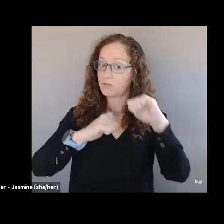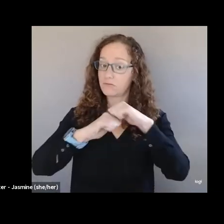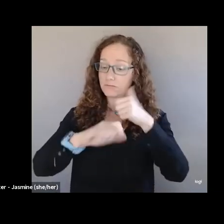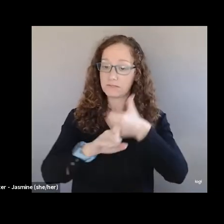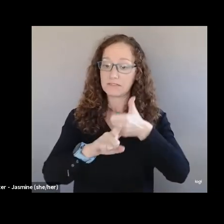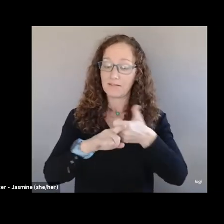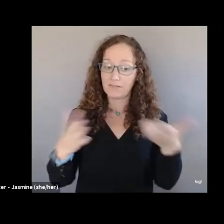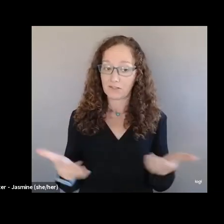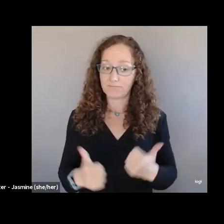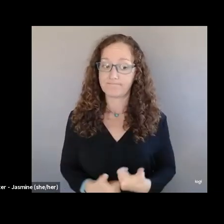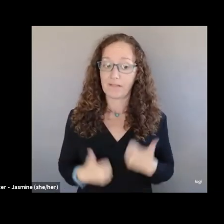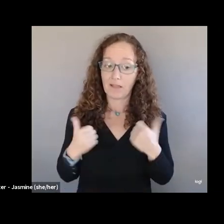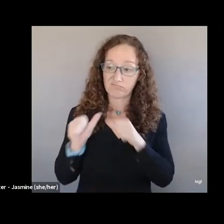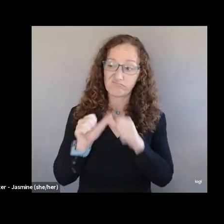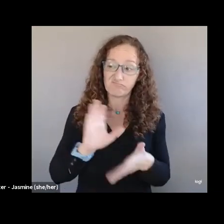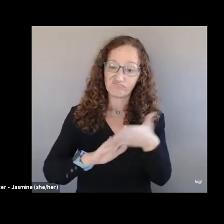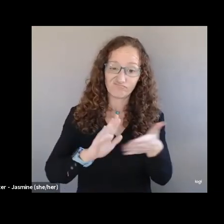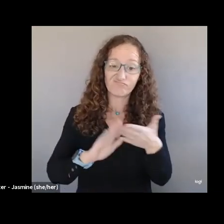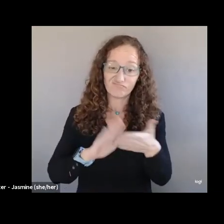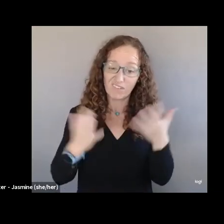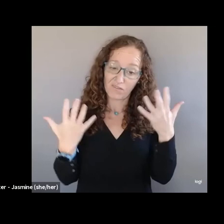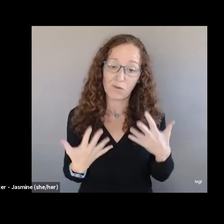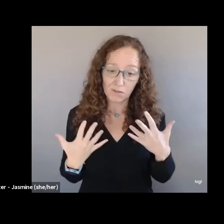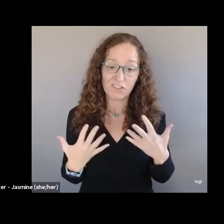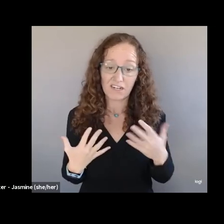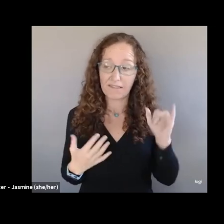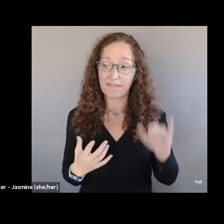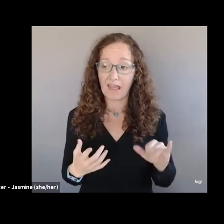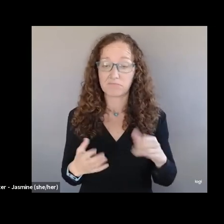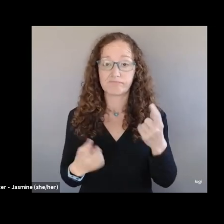ongoing set of relations set into motion when people came